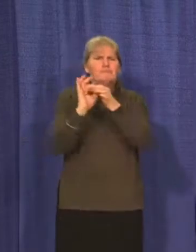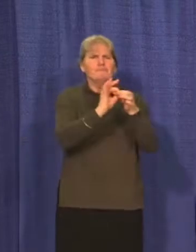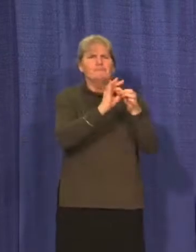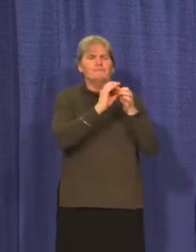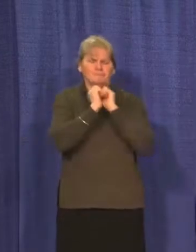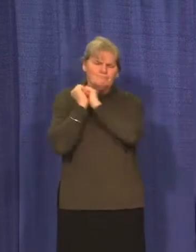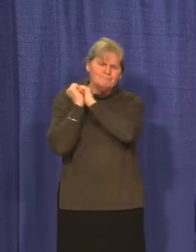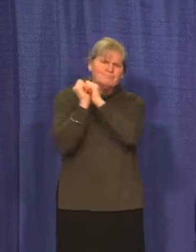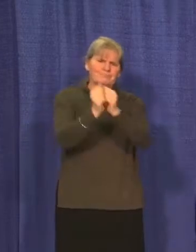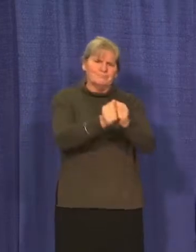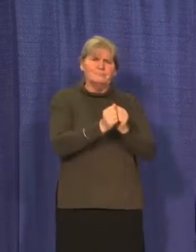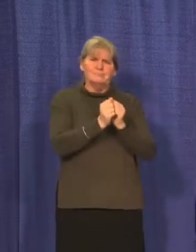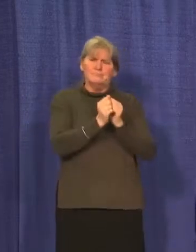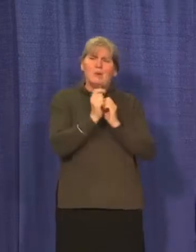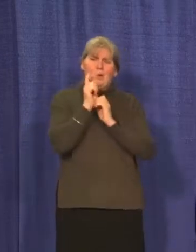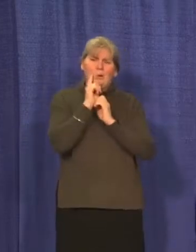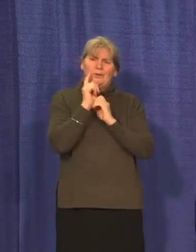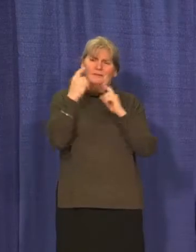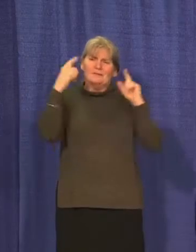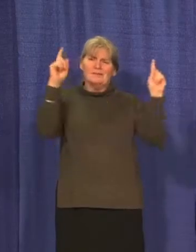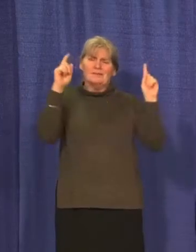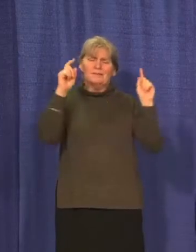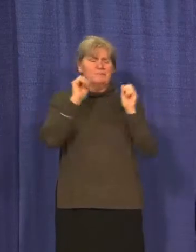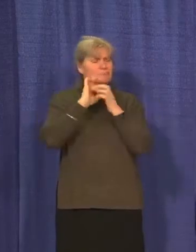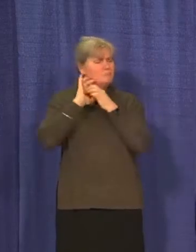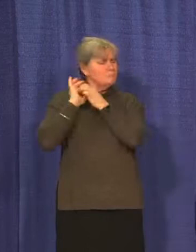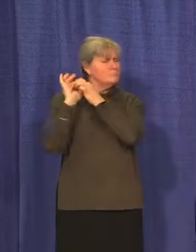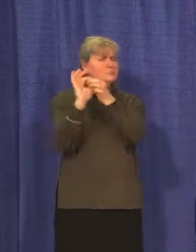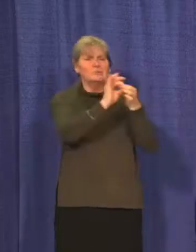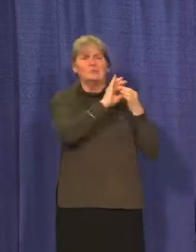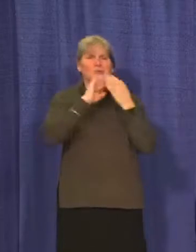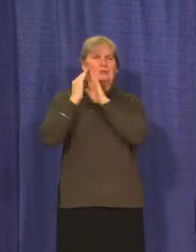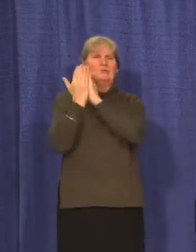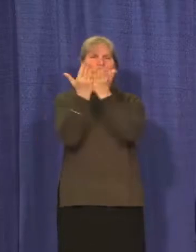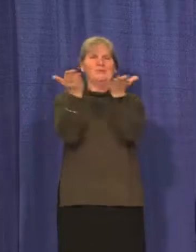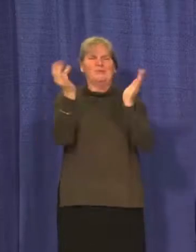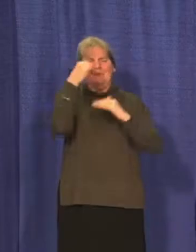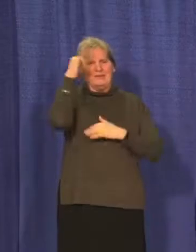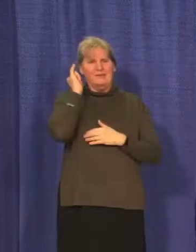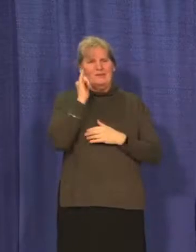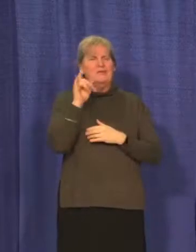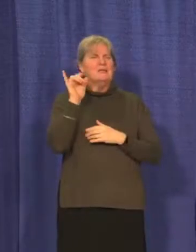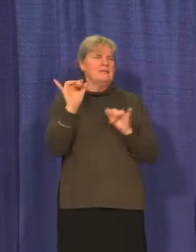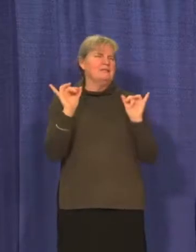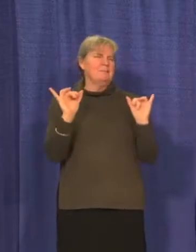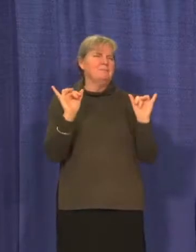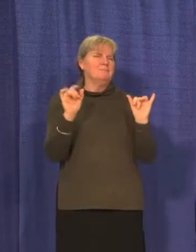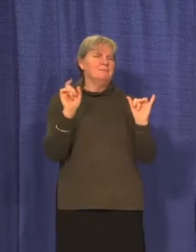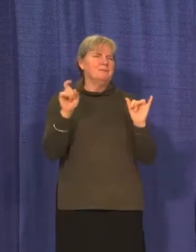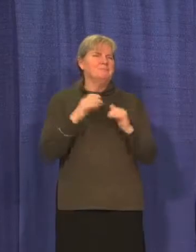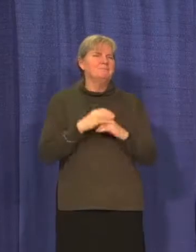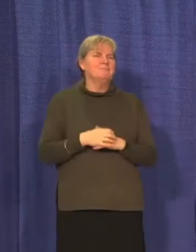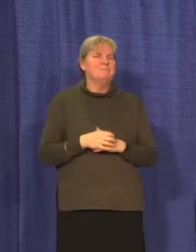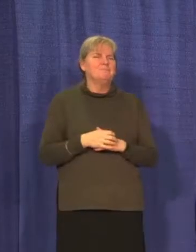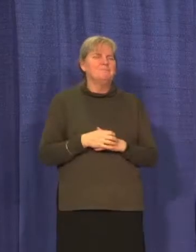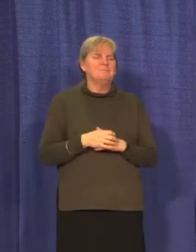times. And we really largely have. We are a close-knit community and we do need to remain as such.